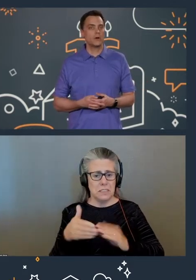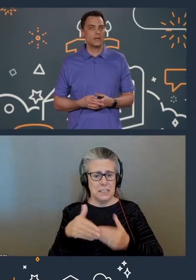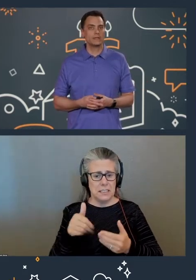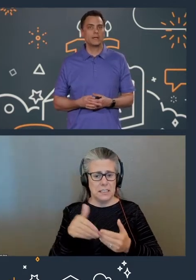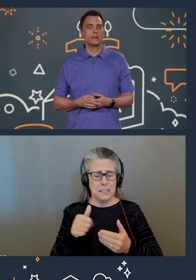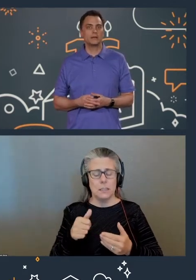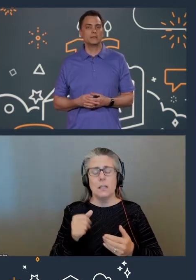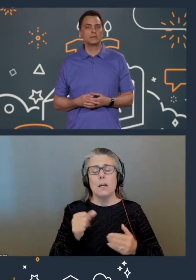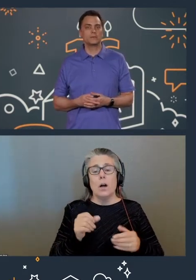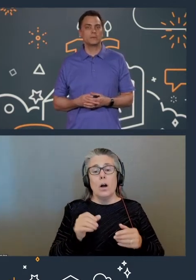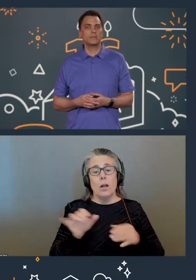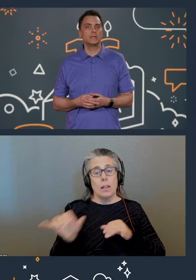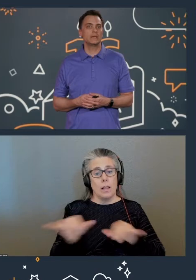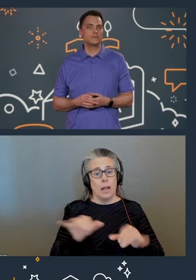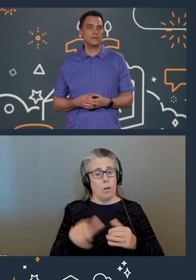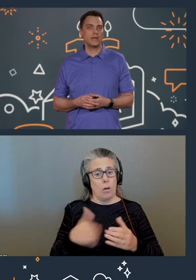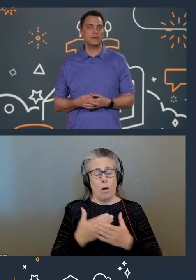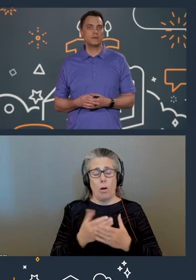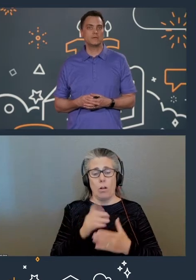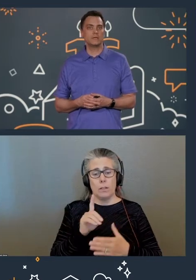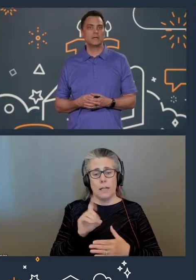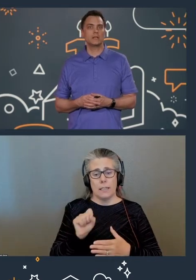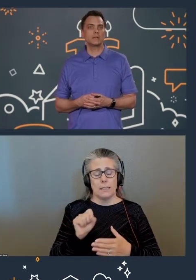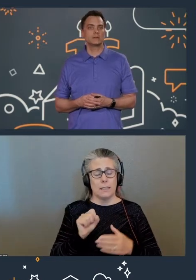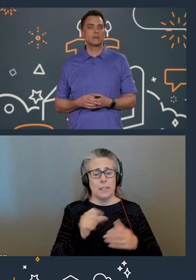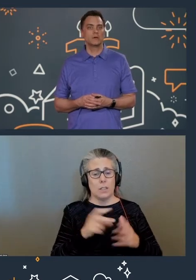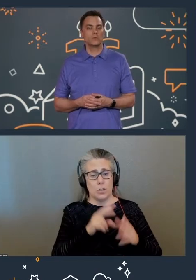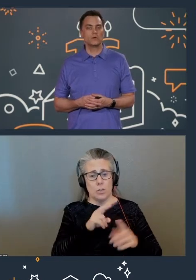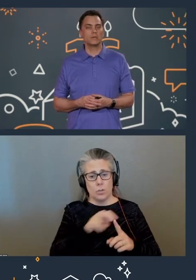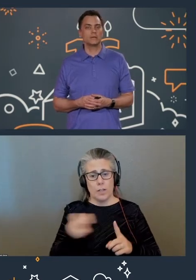all that data is encrypted inflight using TLS 1.2.